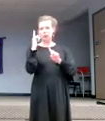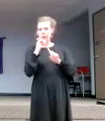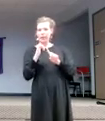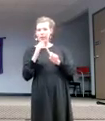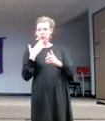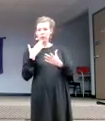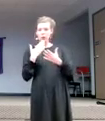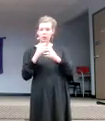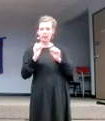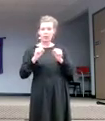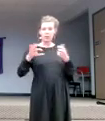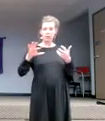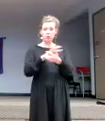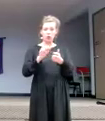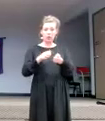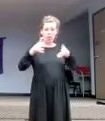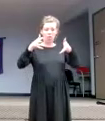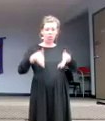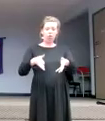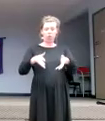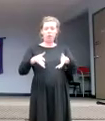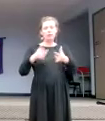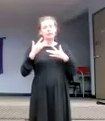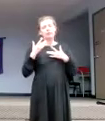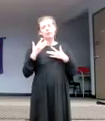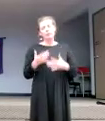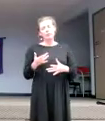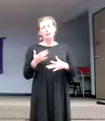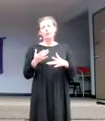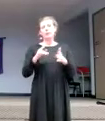be a destructive and abandoned in place what typically happens in that type of scenario